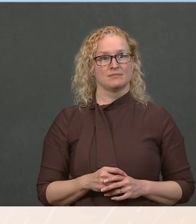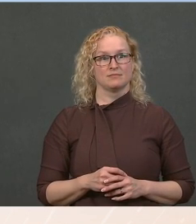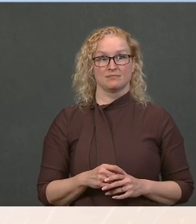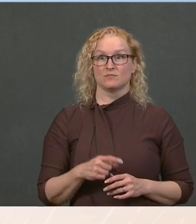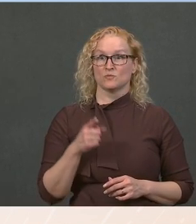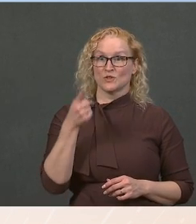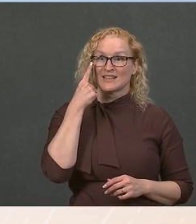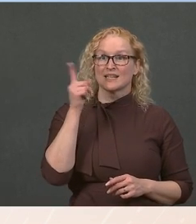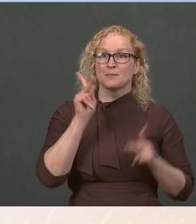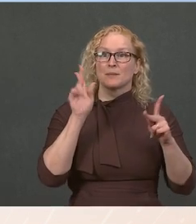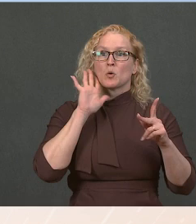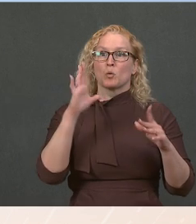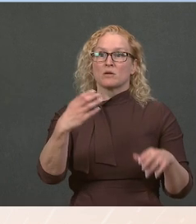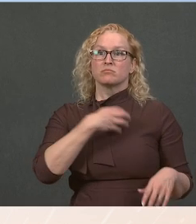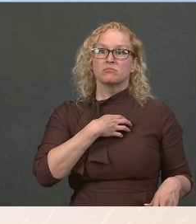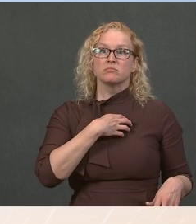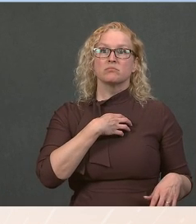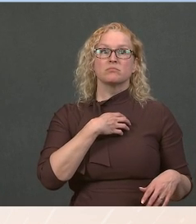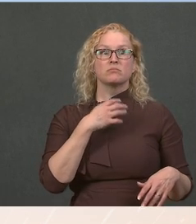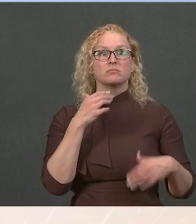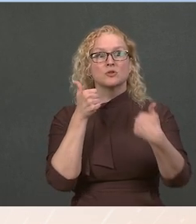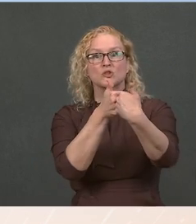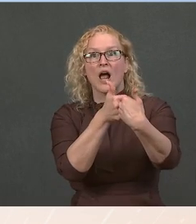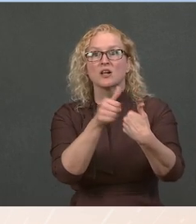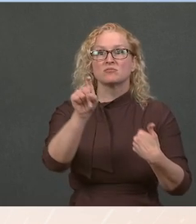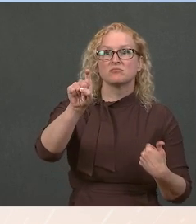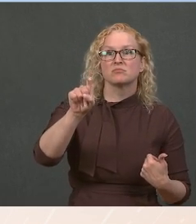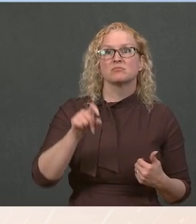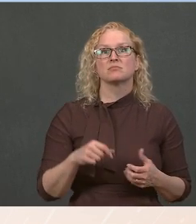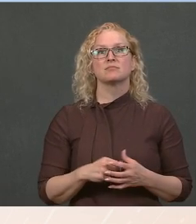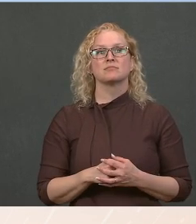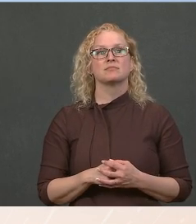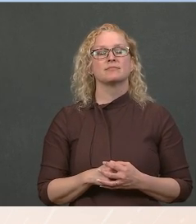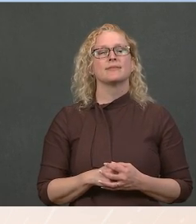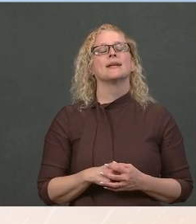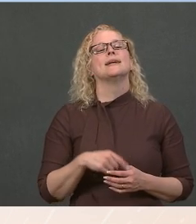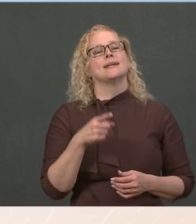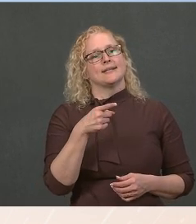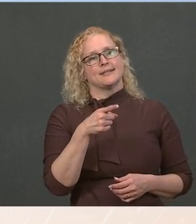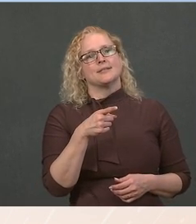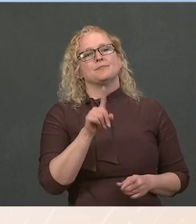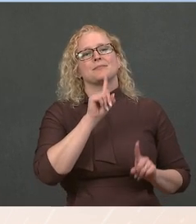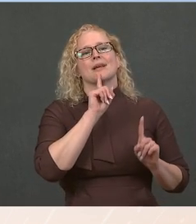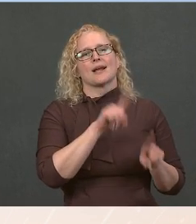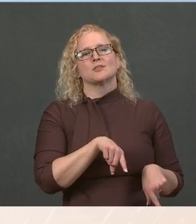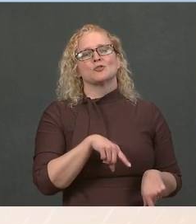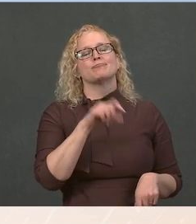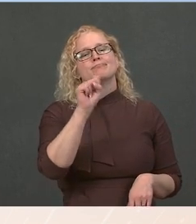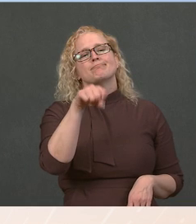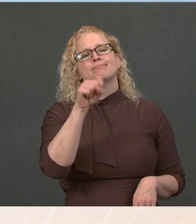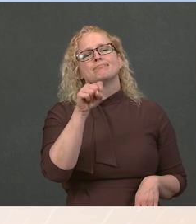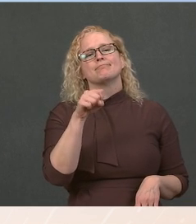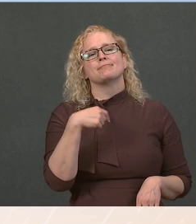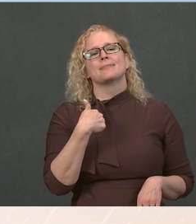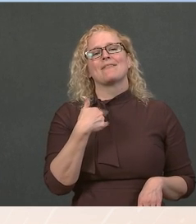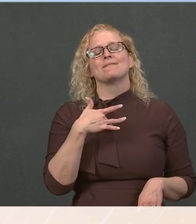Ms. Jean-Pierre: So, we are very confident that it can. Just a couple of things that I wanted to just lay out so that people understand.